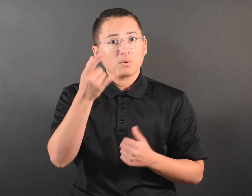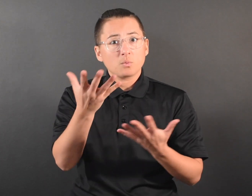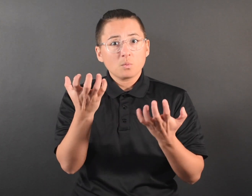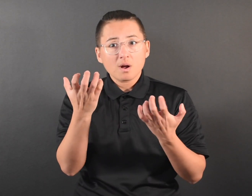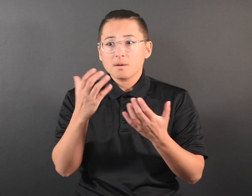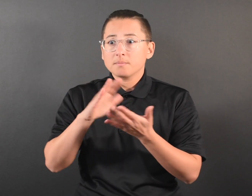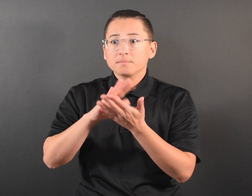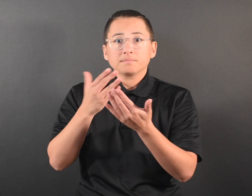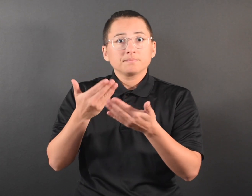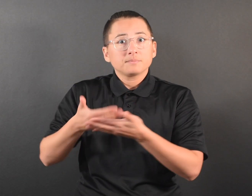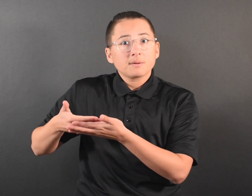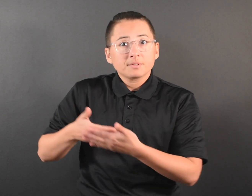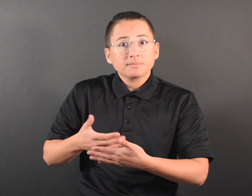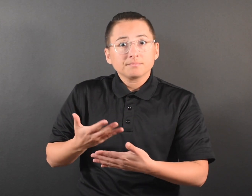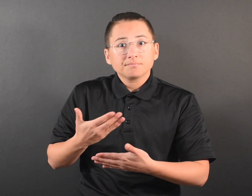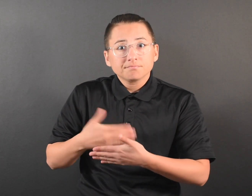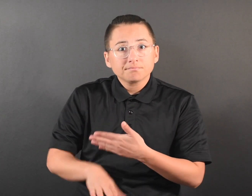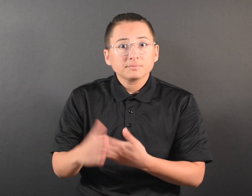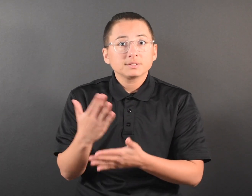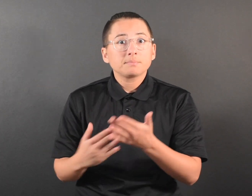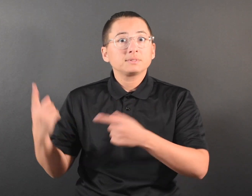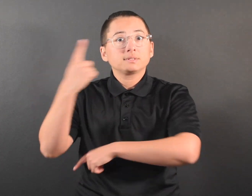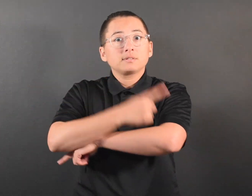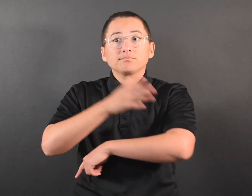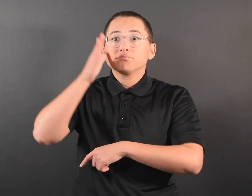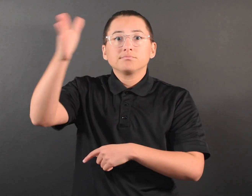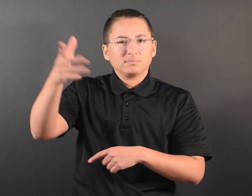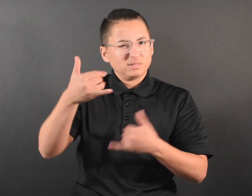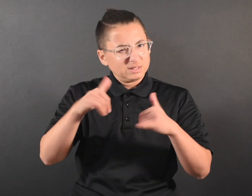There is no evidence that fertility problems for males or females are a side effect